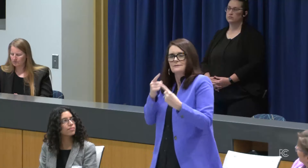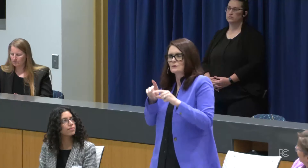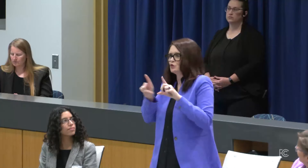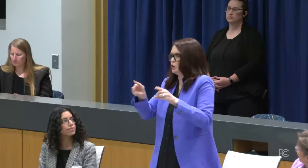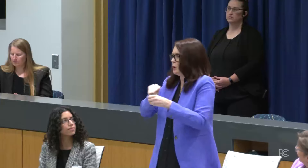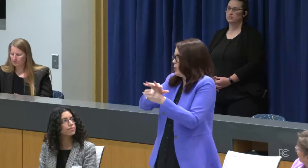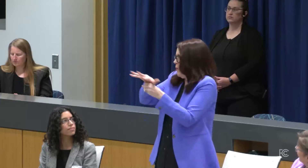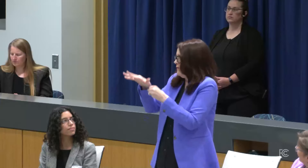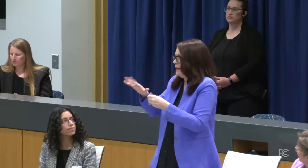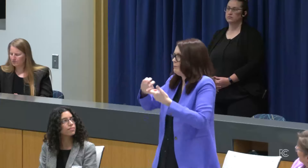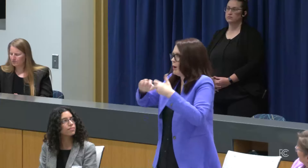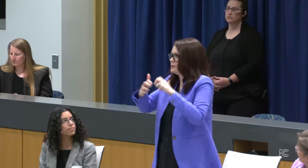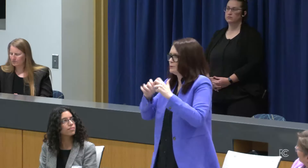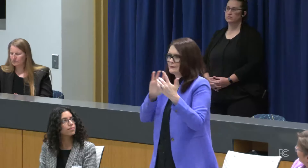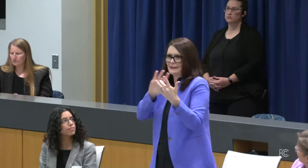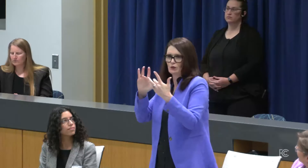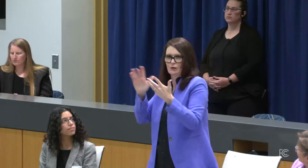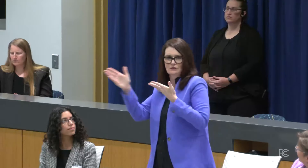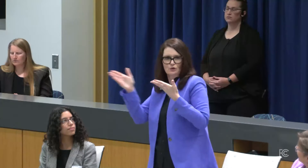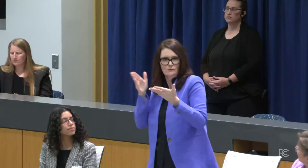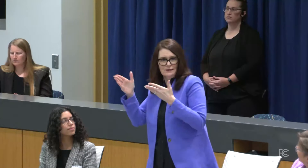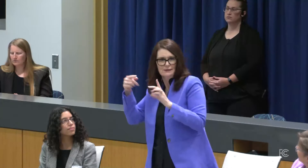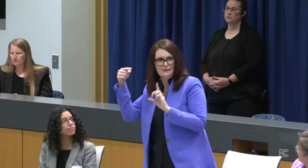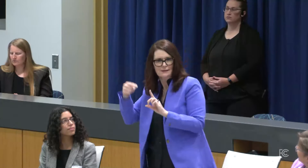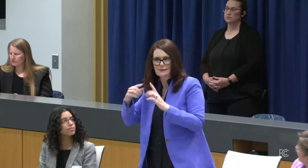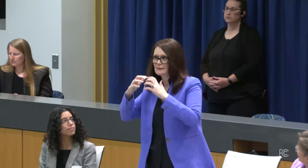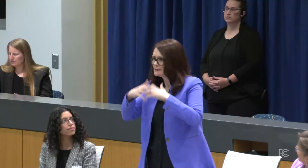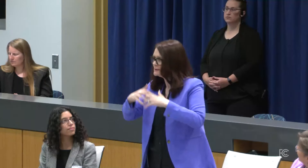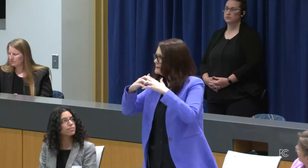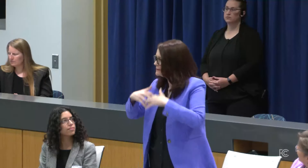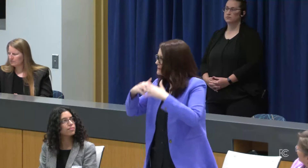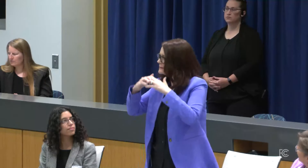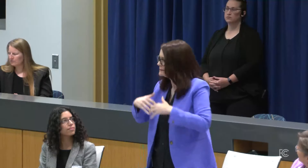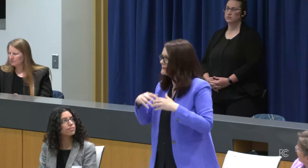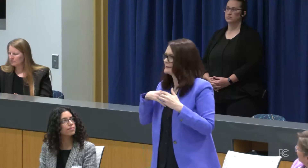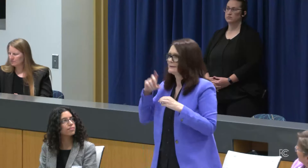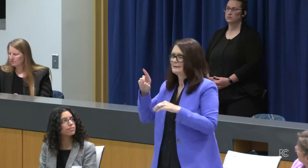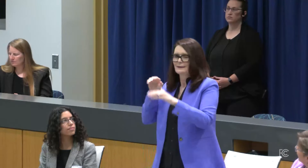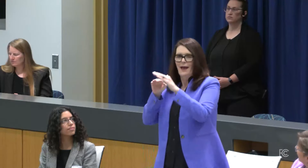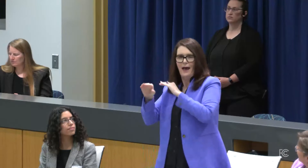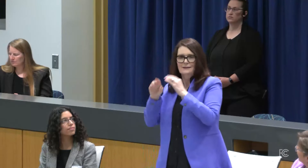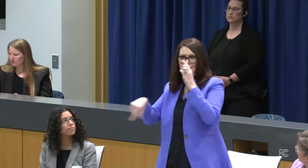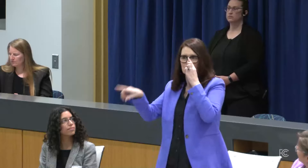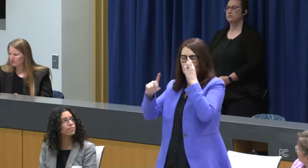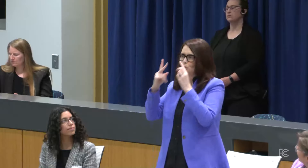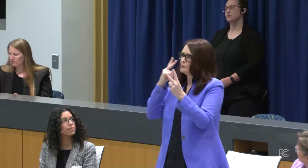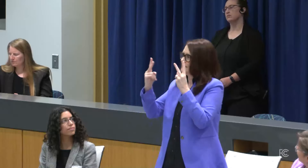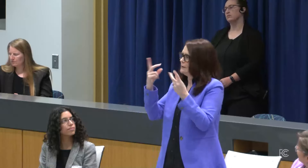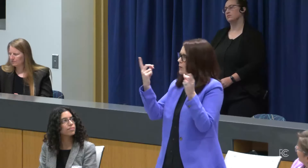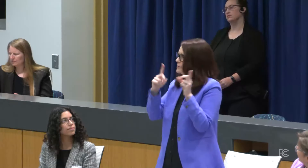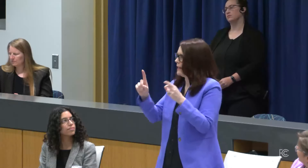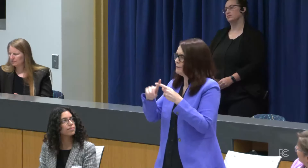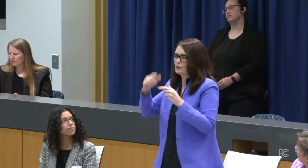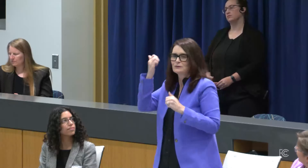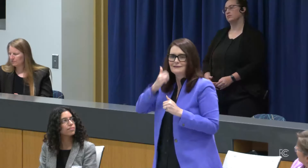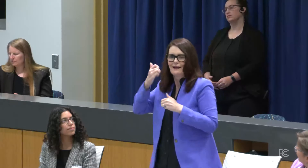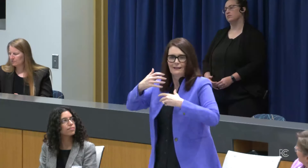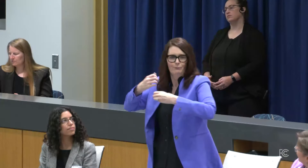STRUGGLES TO GET WHAT HE NEEDS AND COMMUNICATE WHAT HE NEEDS. SO WE BOTH HAVE TO WORK TOGETHER TO BE ABLE TO UNDERSTAND WHAT'S GOING ON